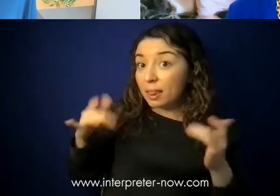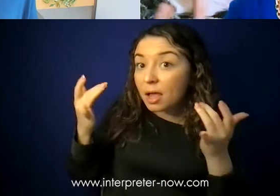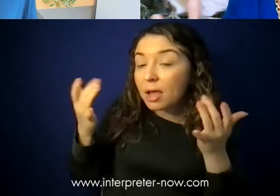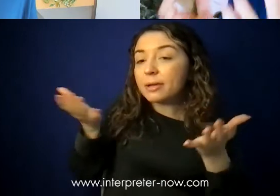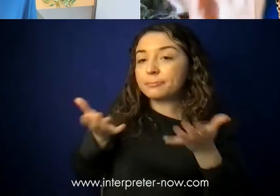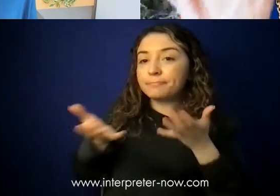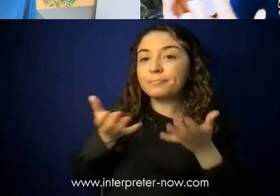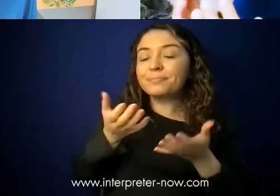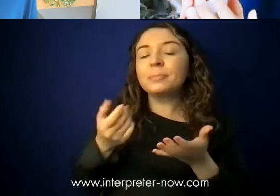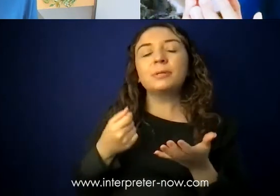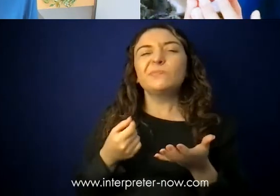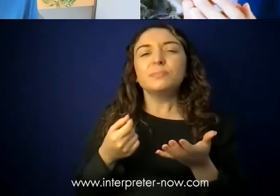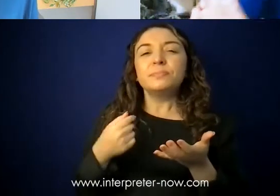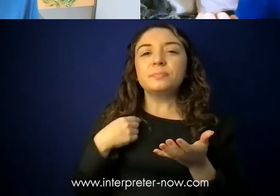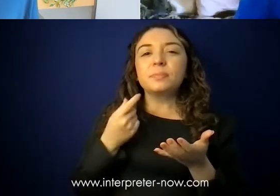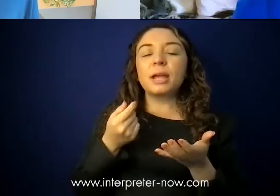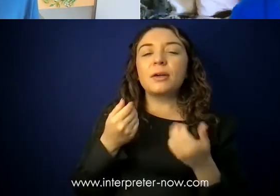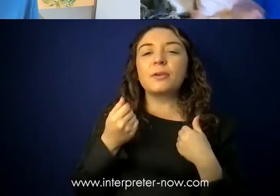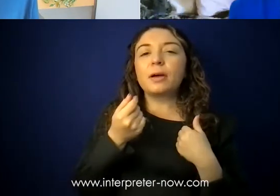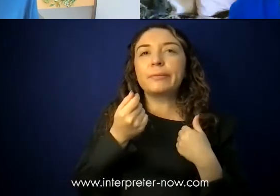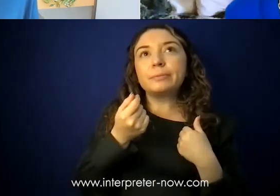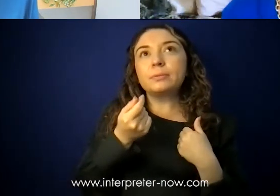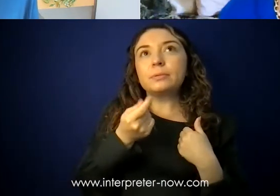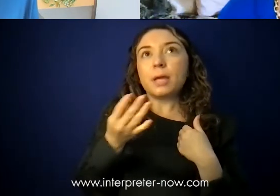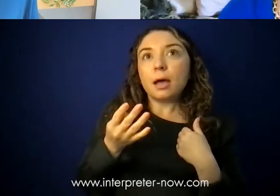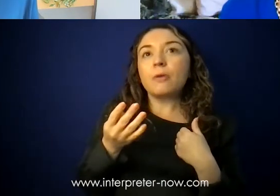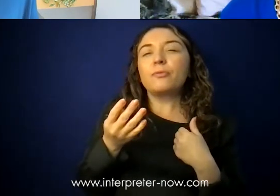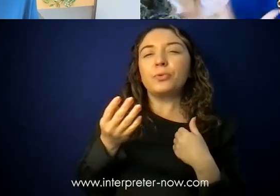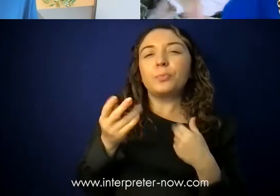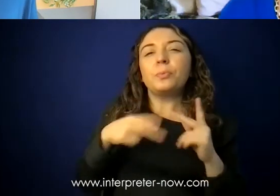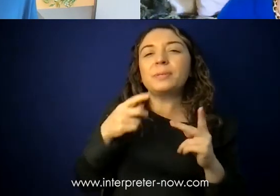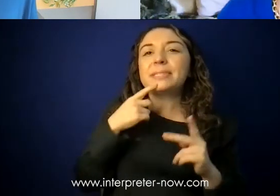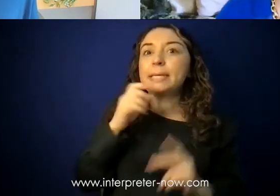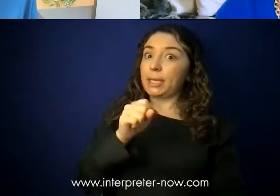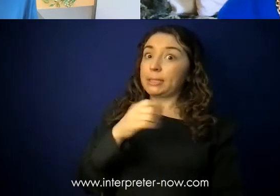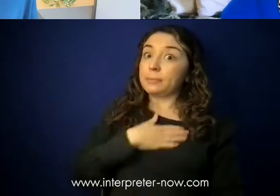I think a much smaller number of people would say: "Yes, absolutely. I need you to speak on my behalf."